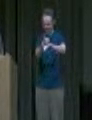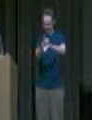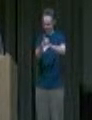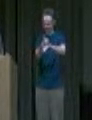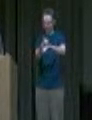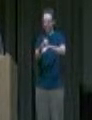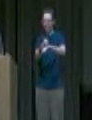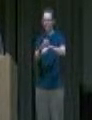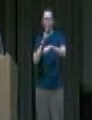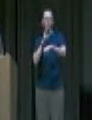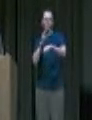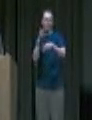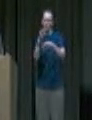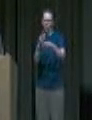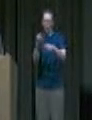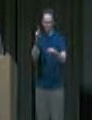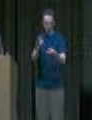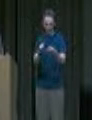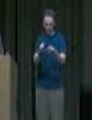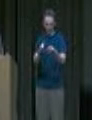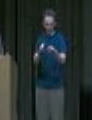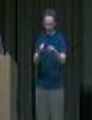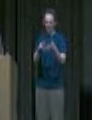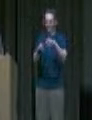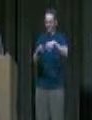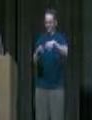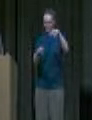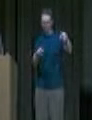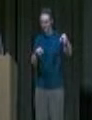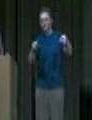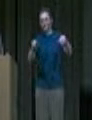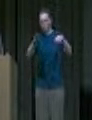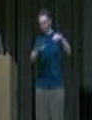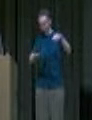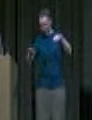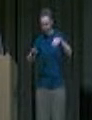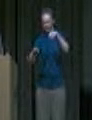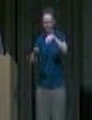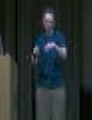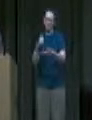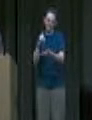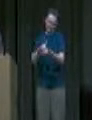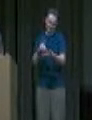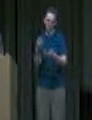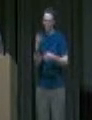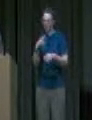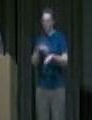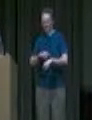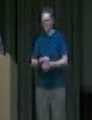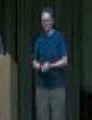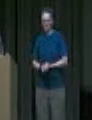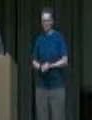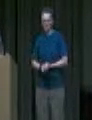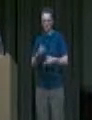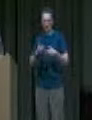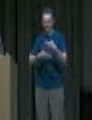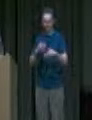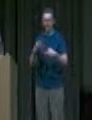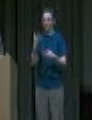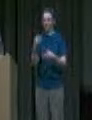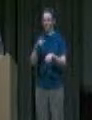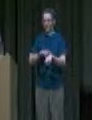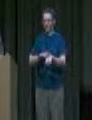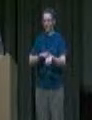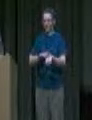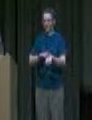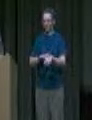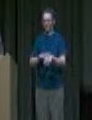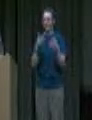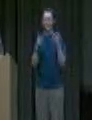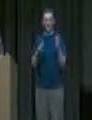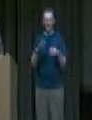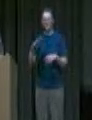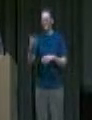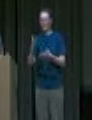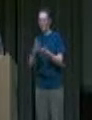times so we'll go through that sequence four times there's a fifth part of the sequence